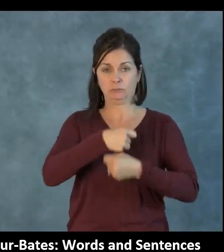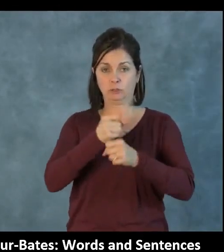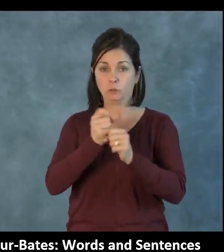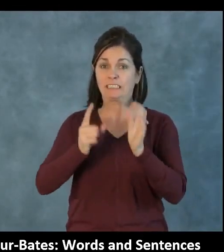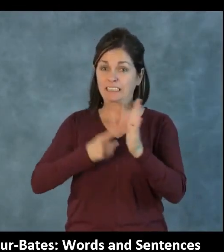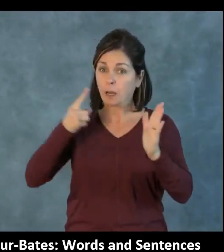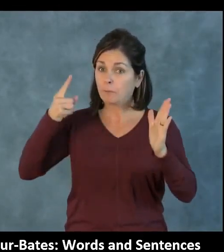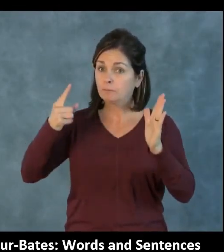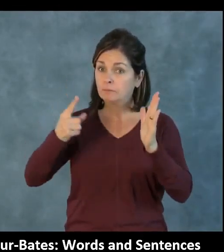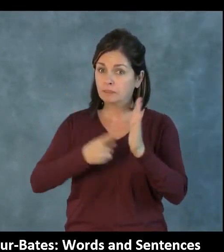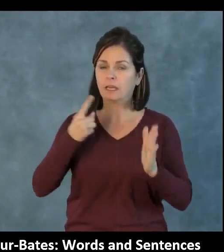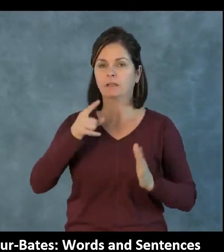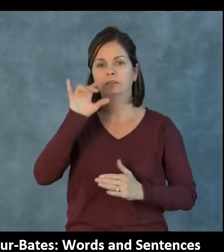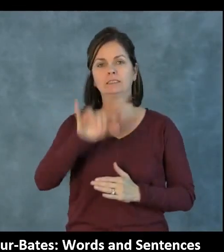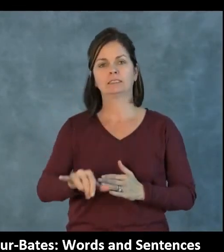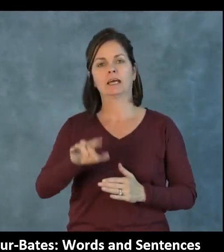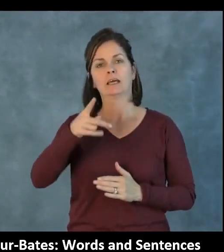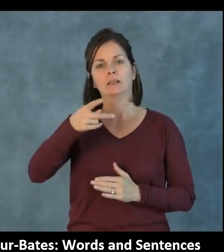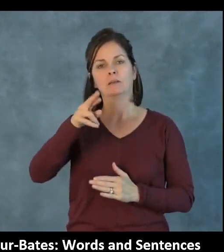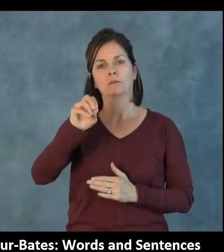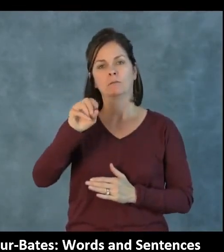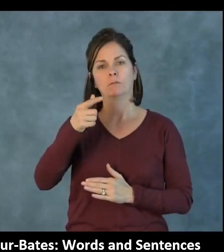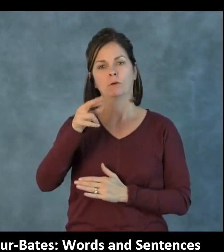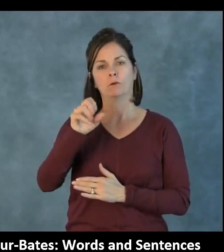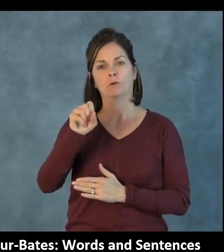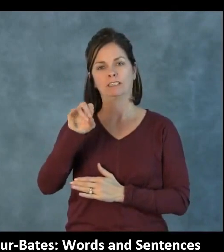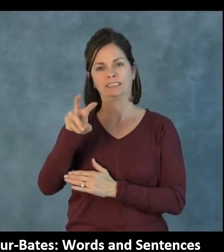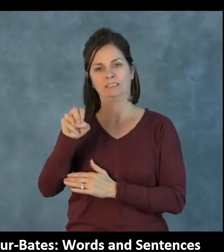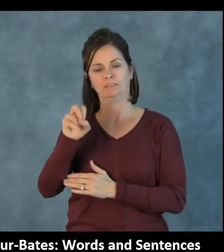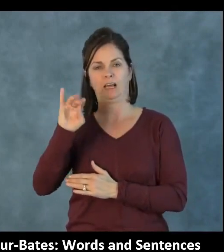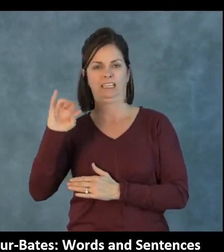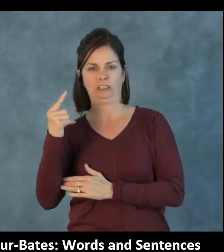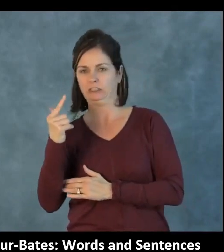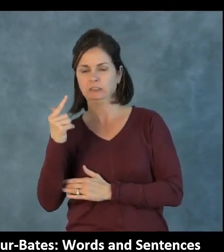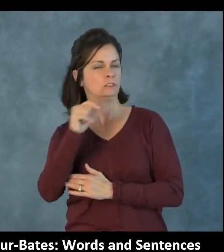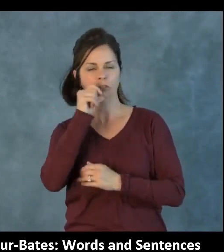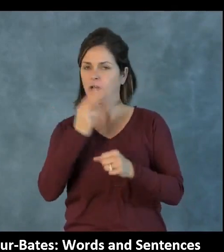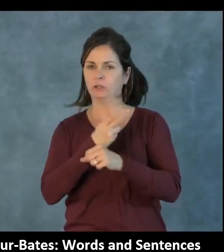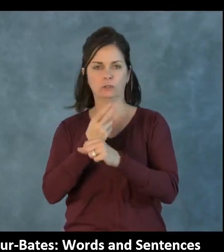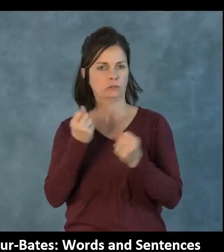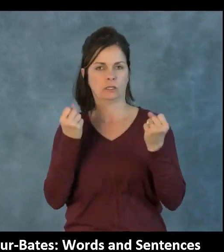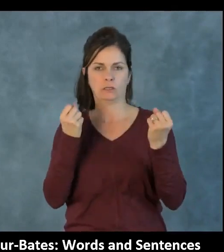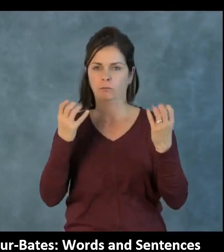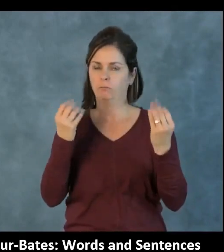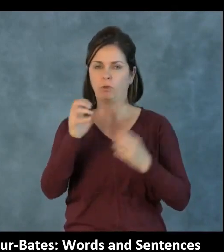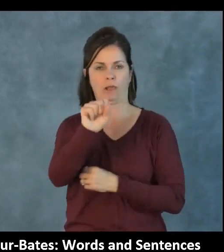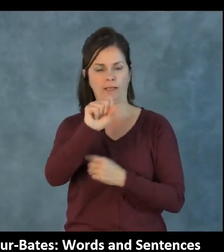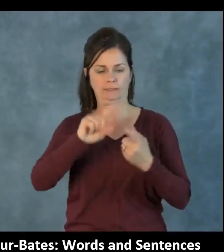She is not yet using the Plural -s, the Possessive -s, or the Past tense. Let's take a look and see